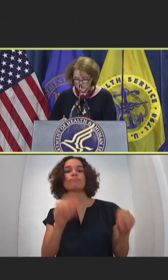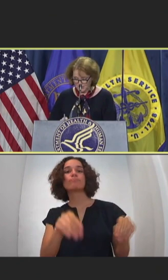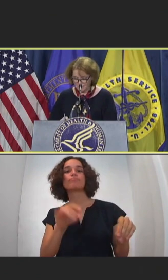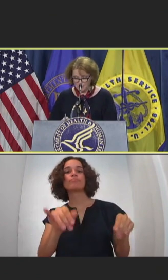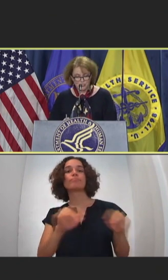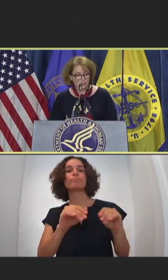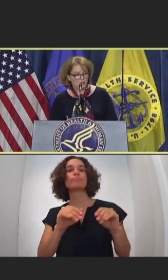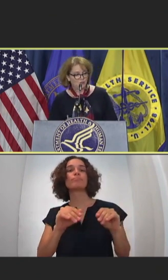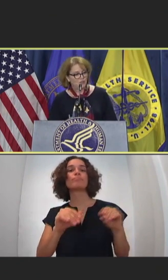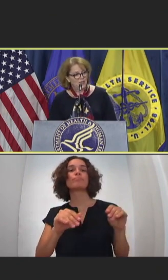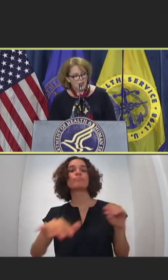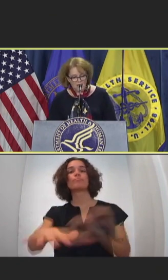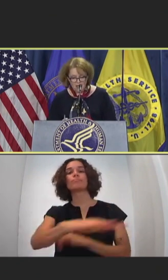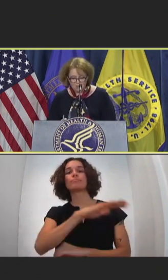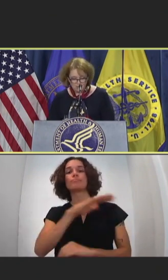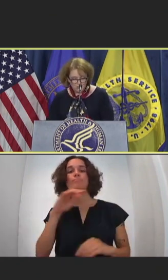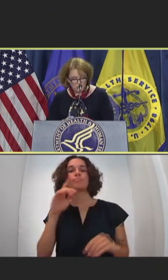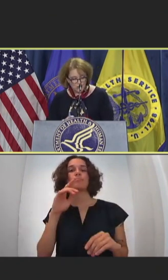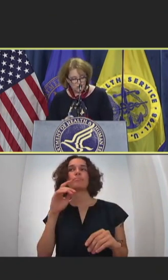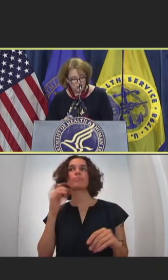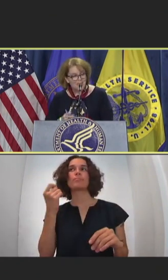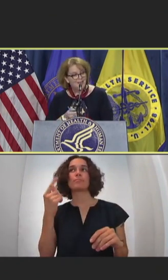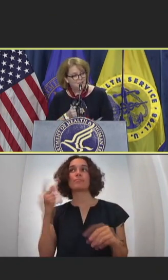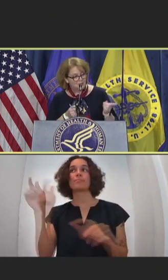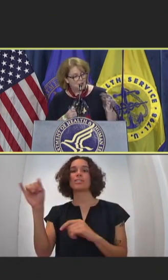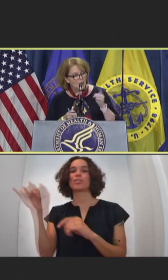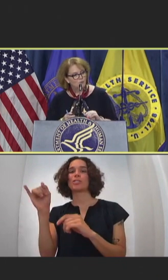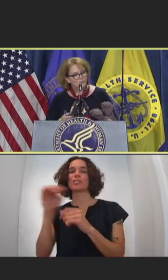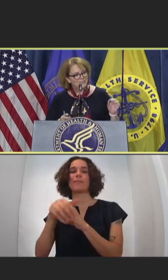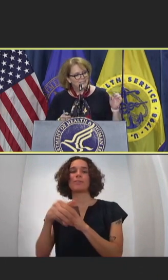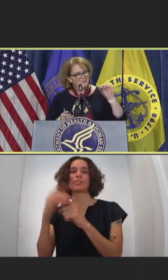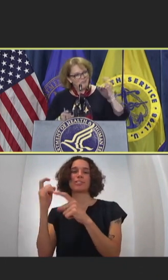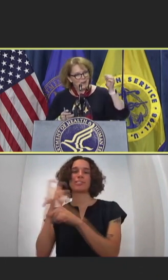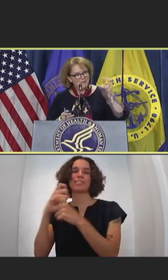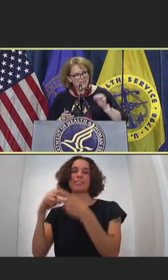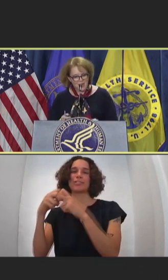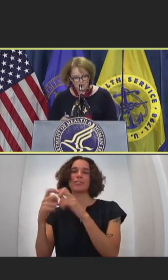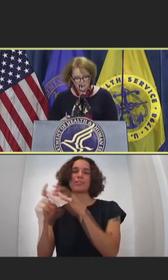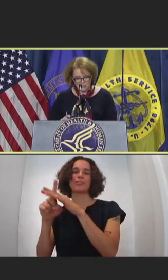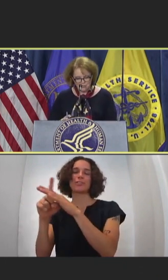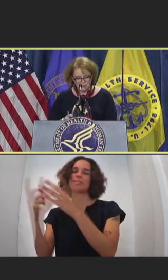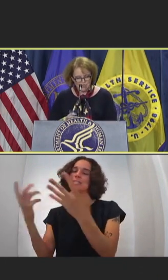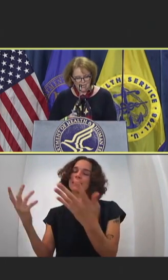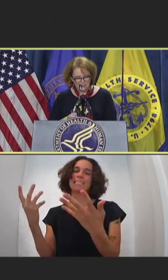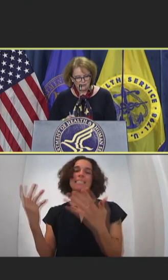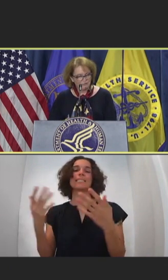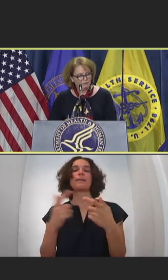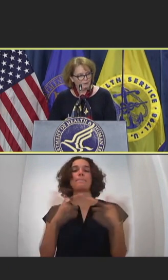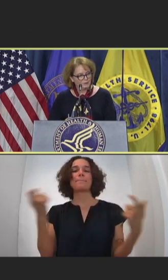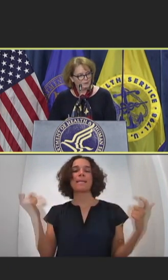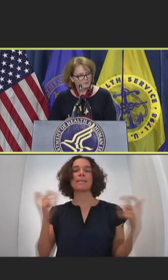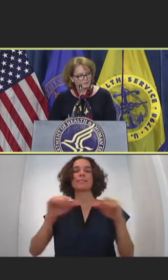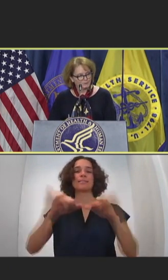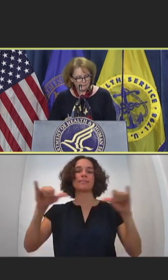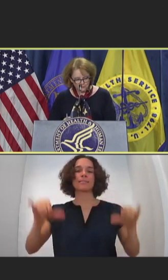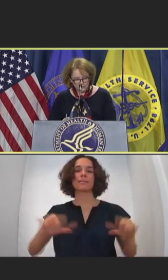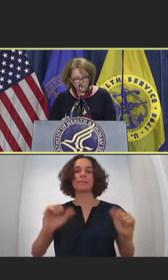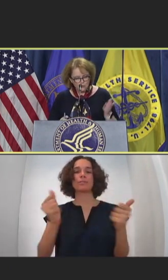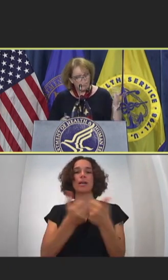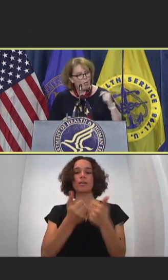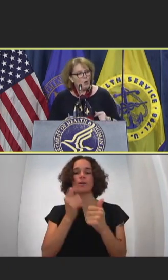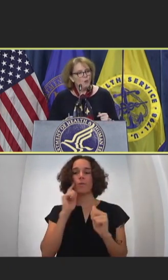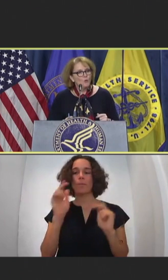coverage issues. So, that is a -- really a big operational challenge for folks. So,